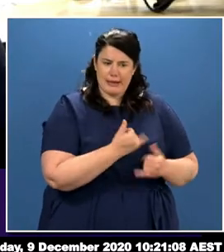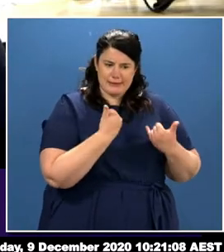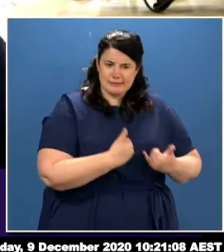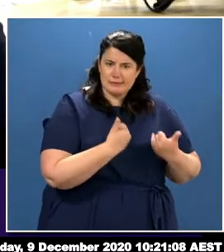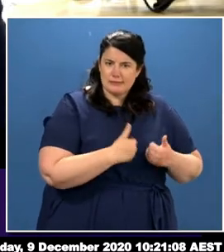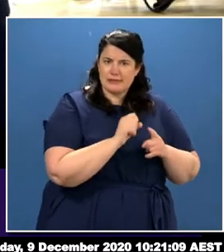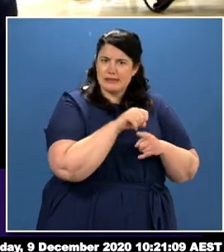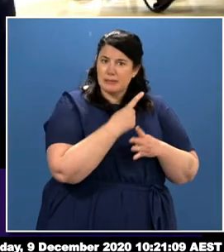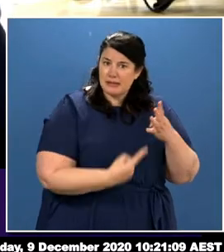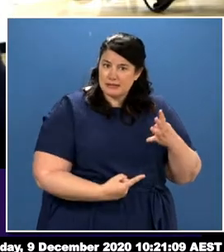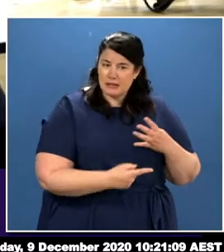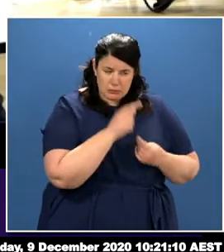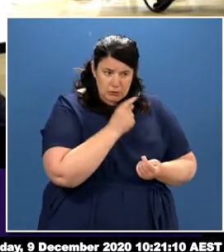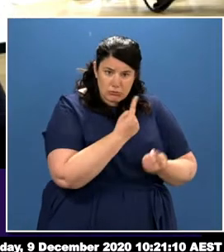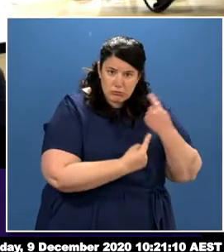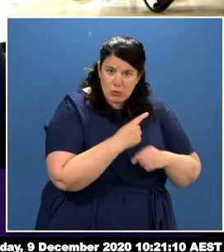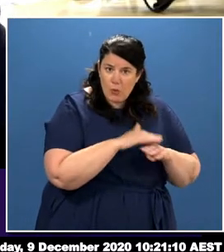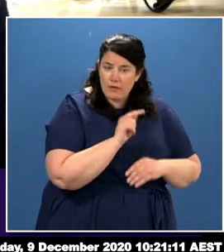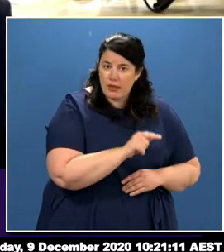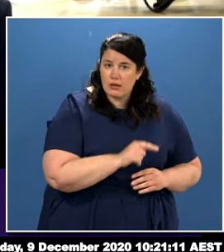Can you tell the Commissioners a little bit about our condition.